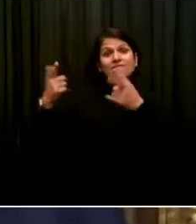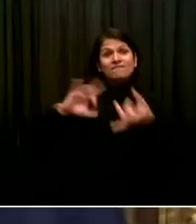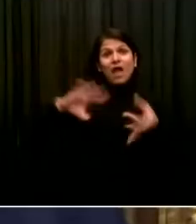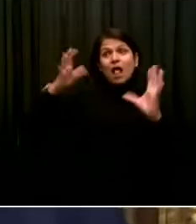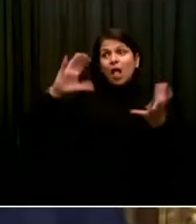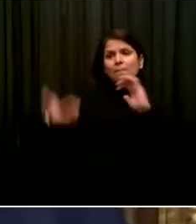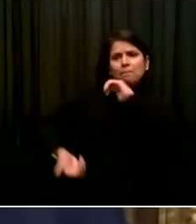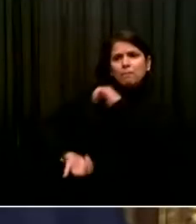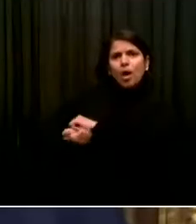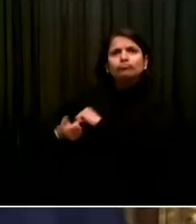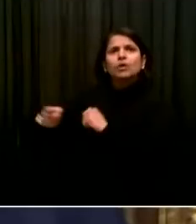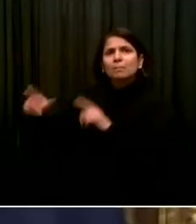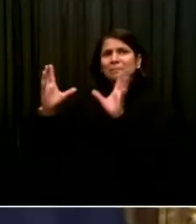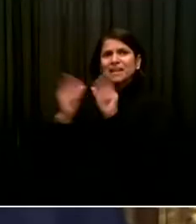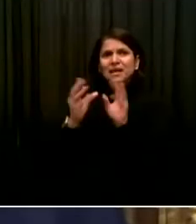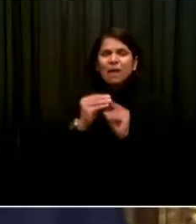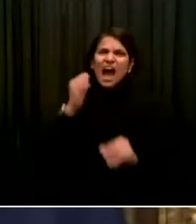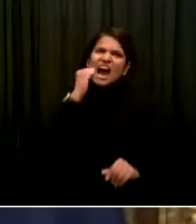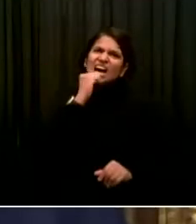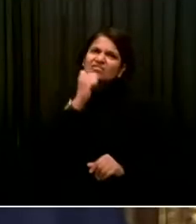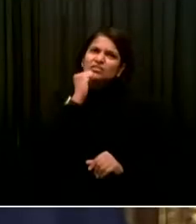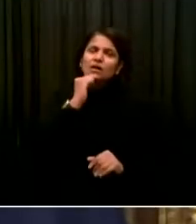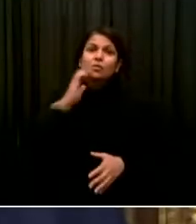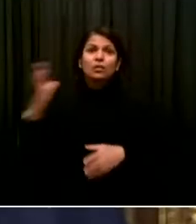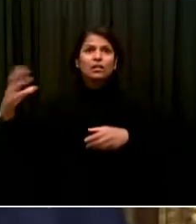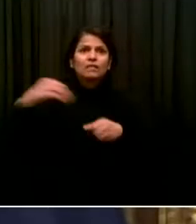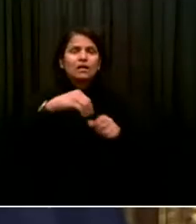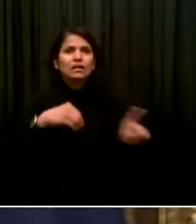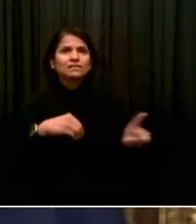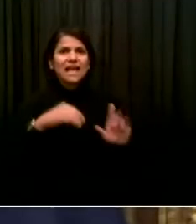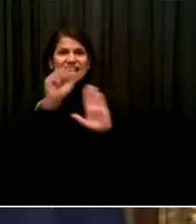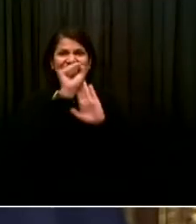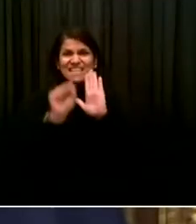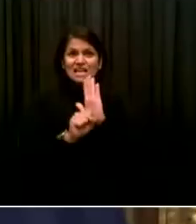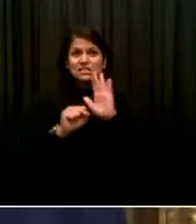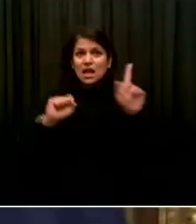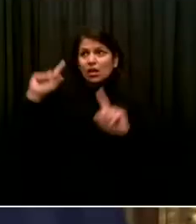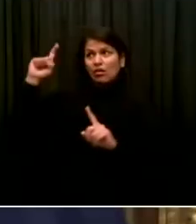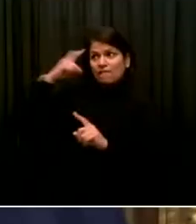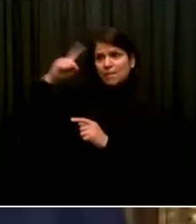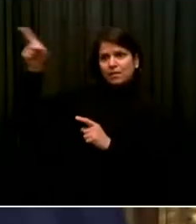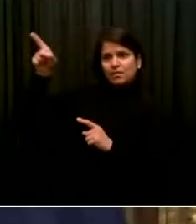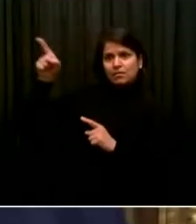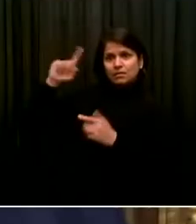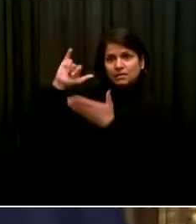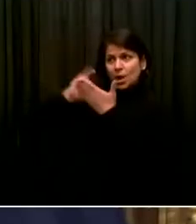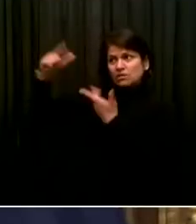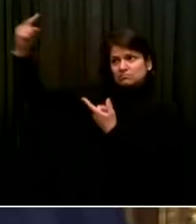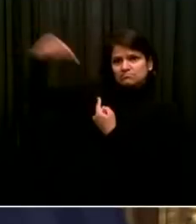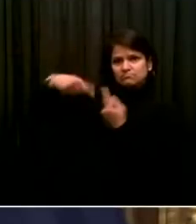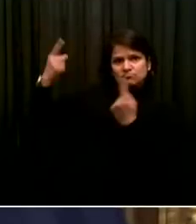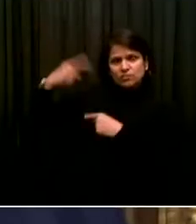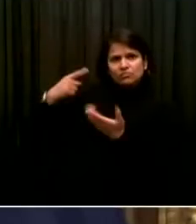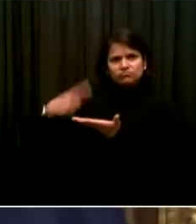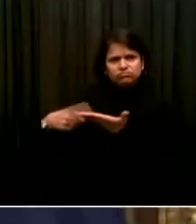GUN VIOLENCE STRATEGIC PARTNERSHIP A DAILY MEETING THAT BRINGS TOGETHER LOCAL STATE AND FEDERAL LEADERS TO SHARE INTELLIGENCE AND INFORMATION ON